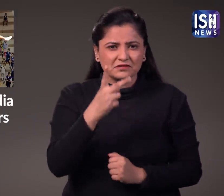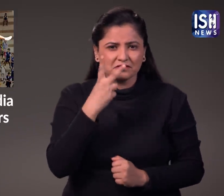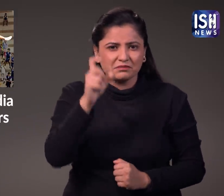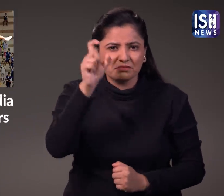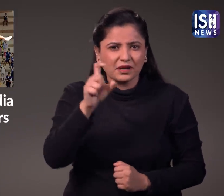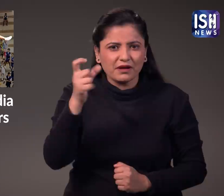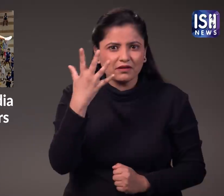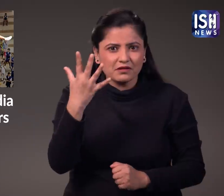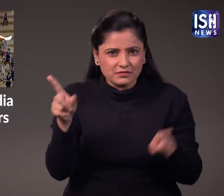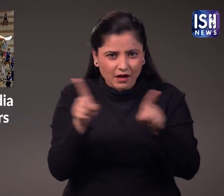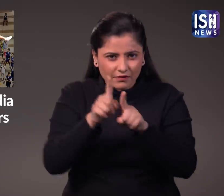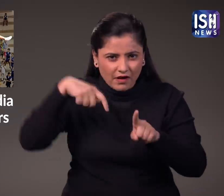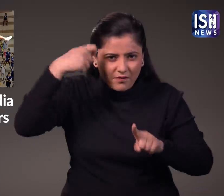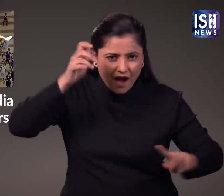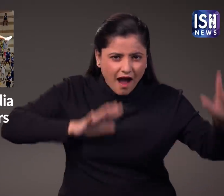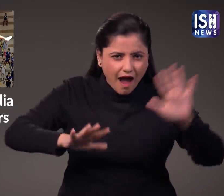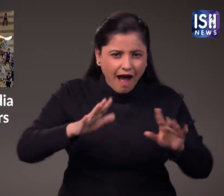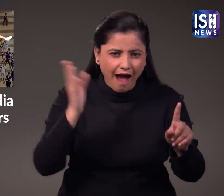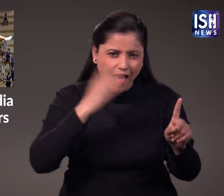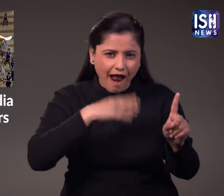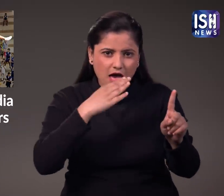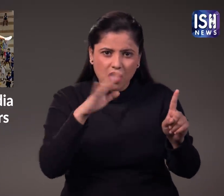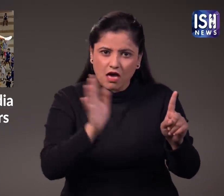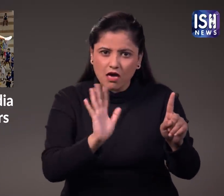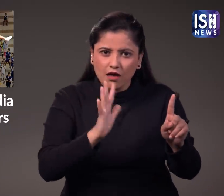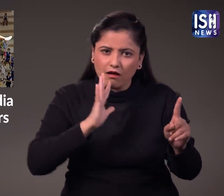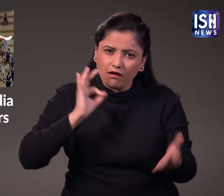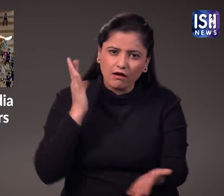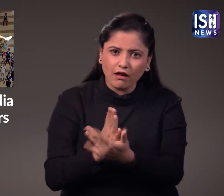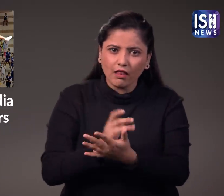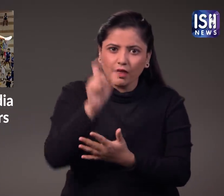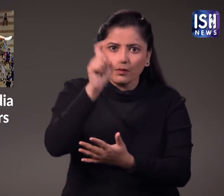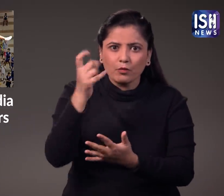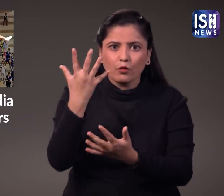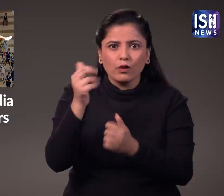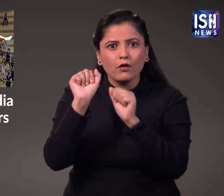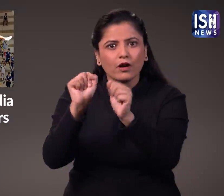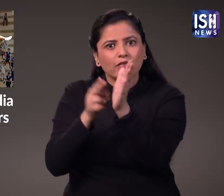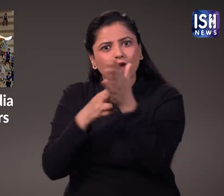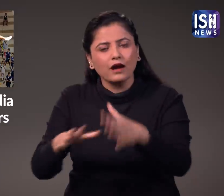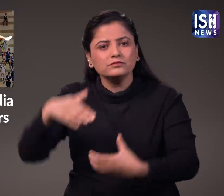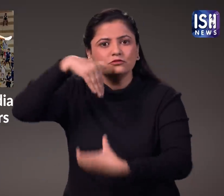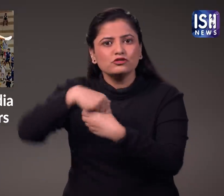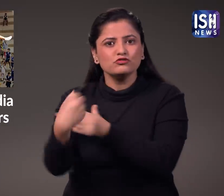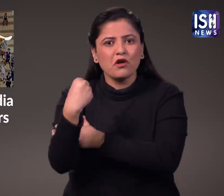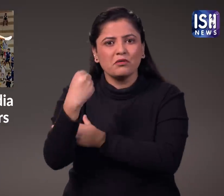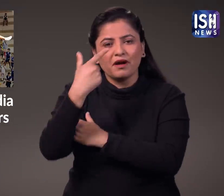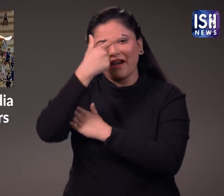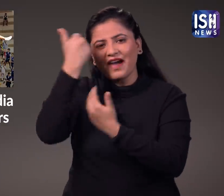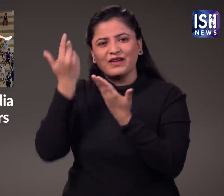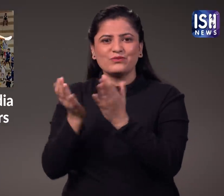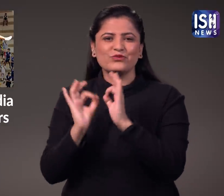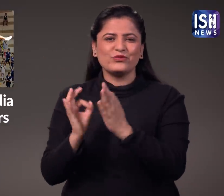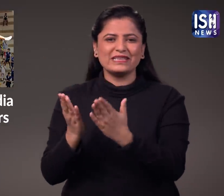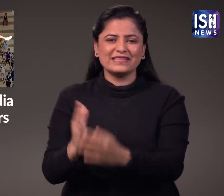These are real people and not reel characters. How fortunate!